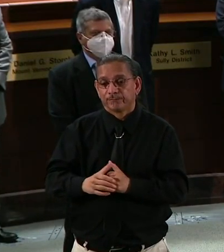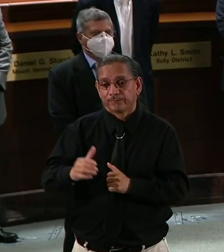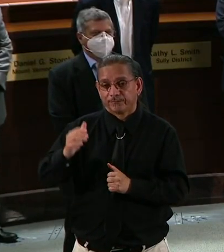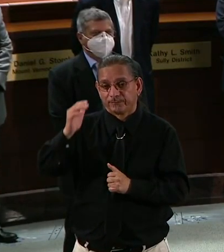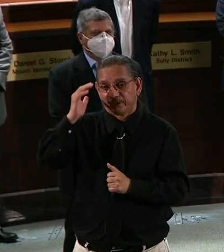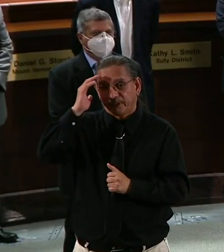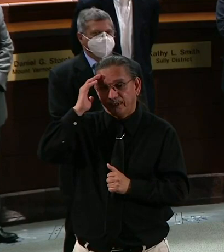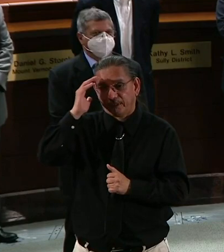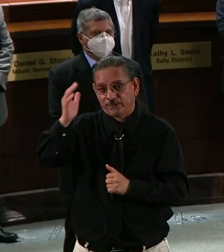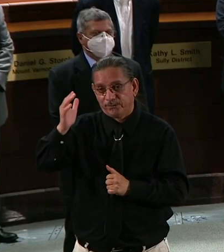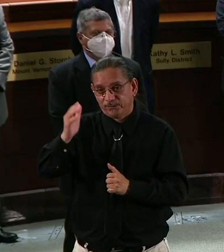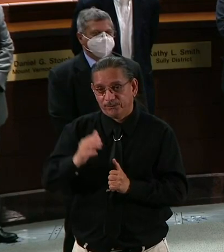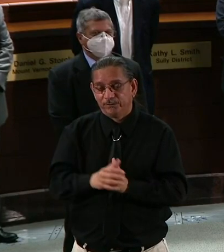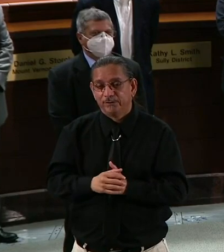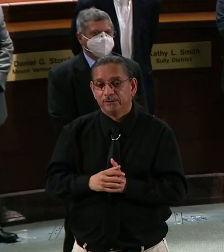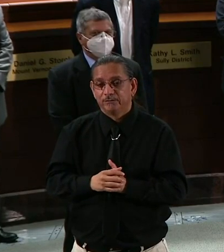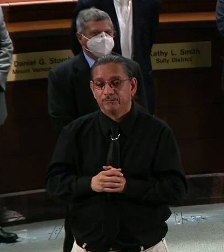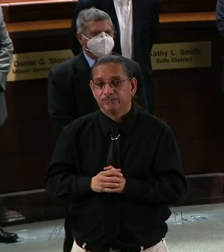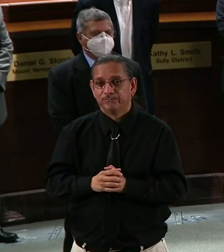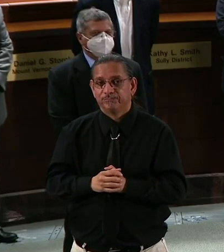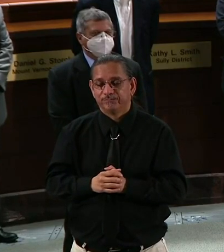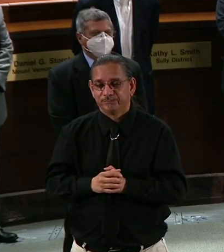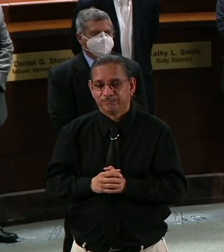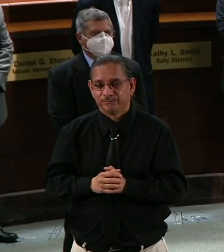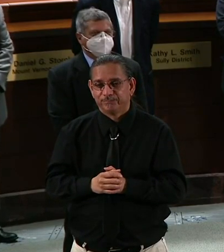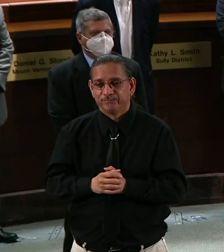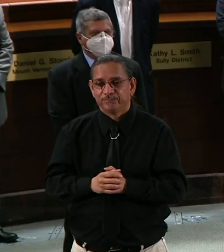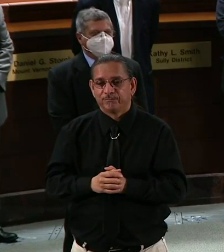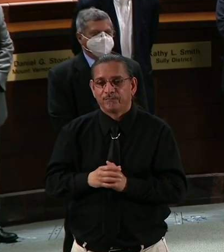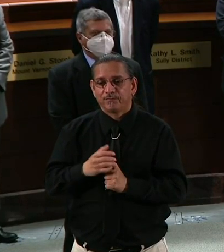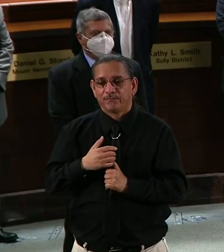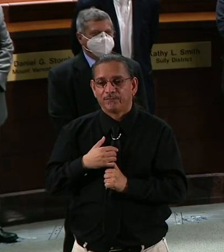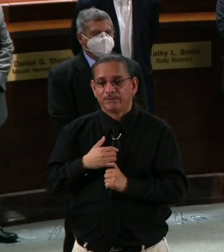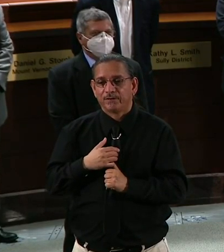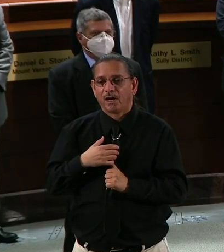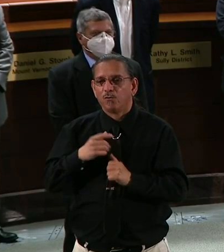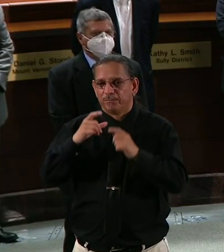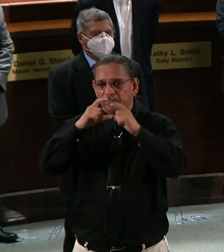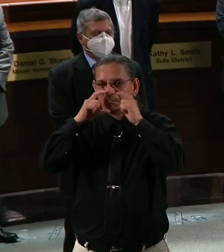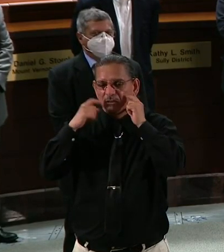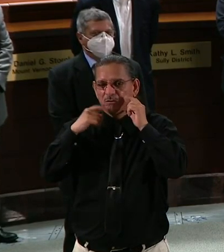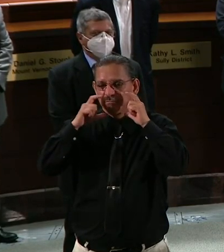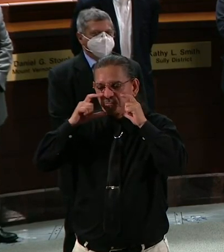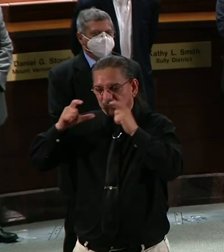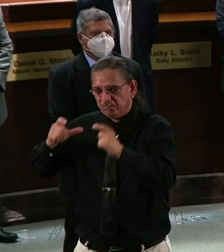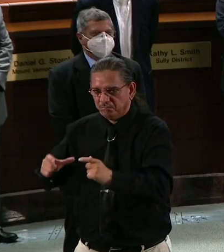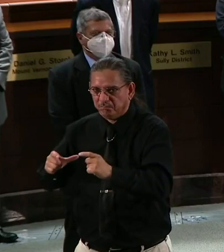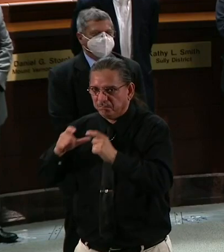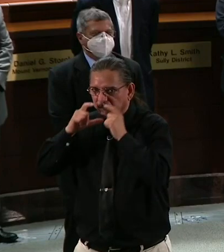THIS ONE INSTEAD OF THIS MAKE IT A LOT MUST GOT UP IN A BALL THAT'S A LOT MUST GO TO. THOSE